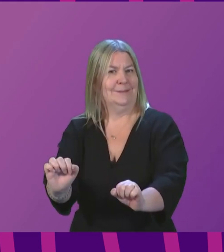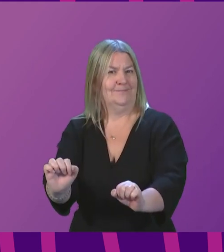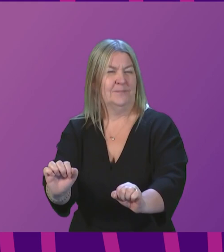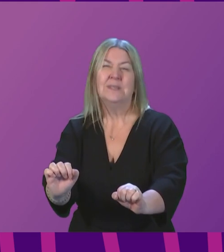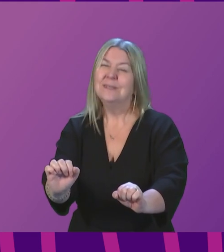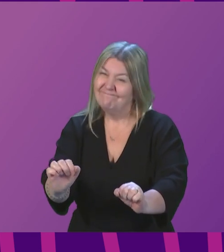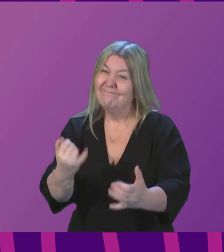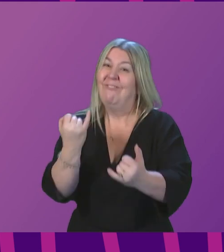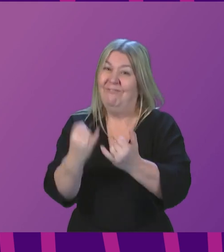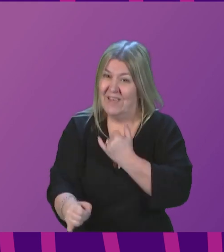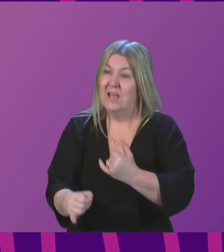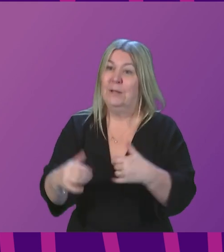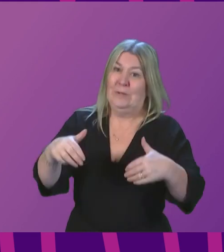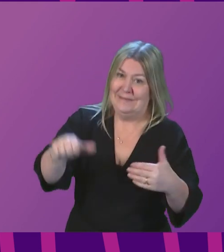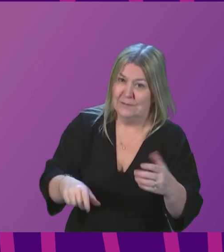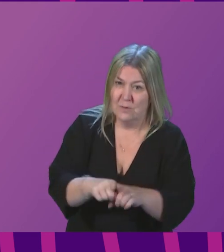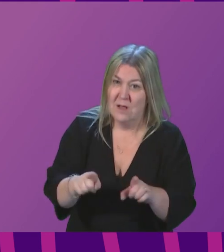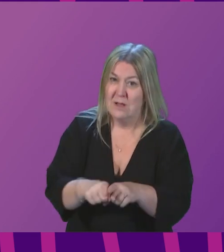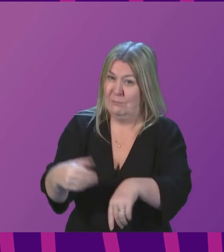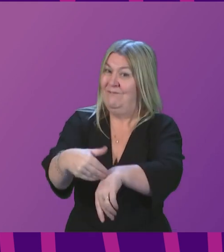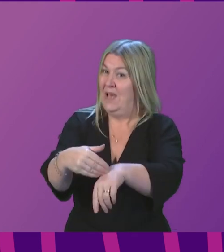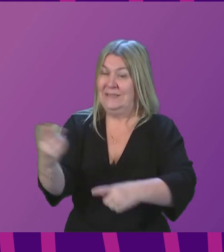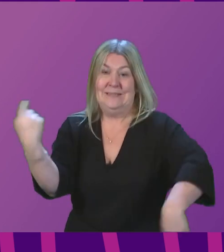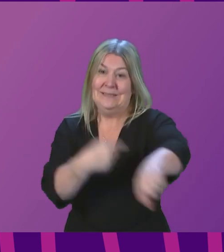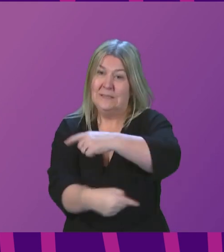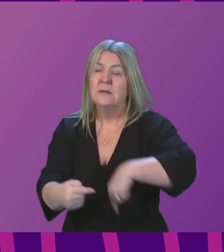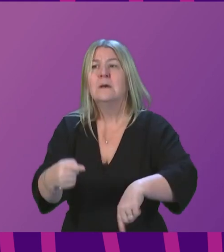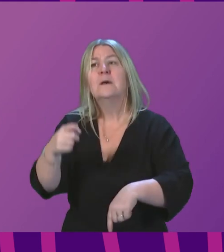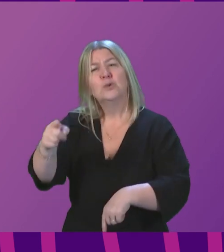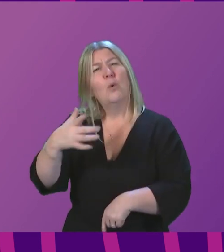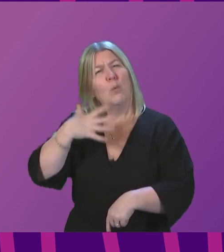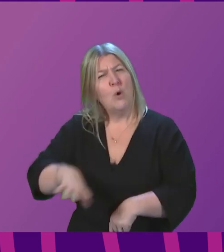We will continue to urge the UK Government to introduce a humane, effective and efficient